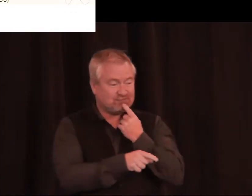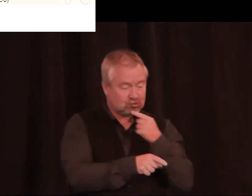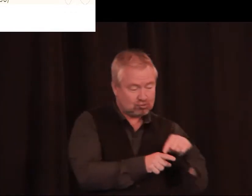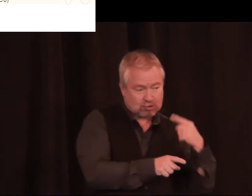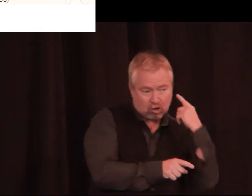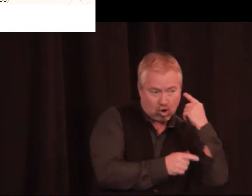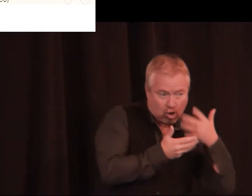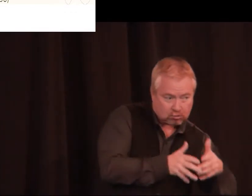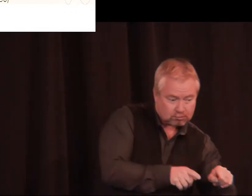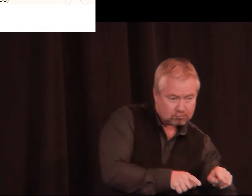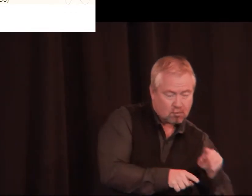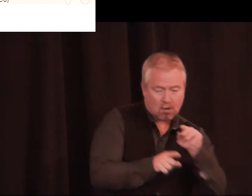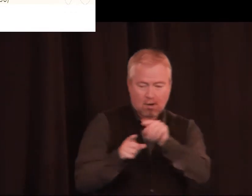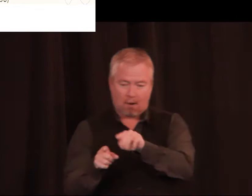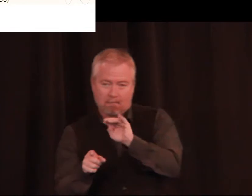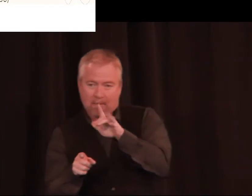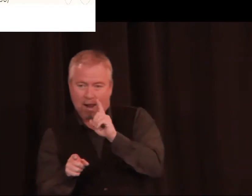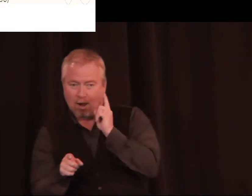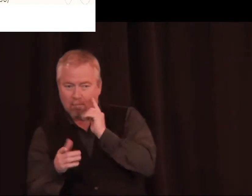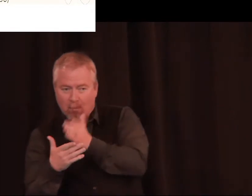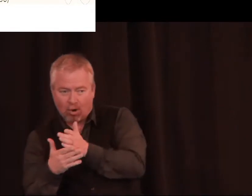about malleable factors, these studies.